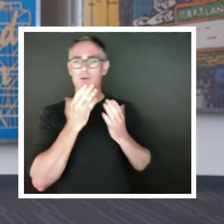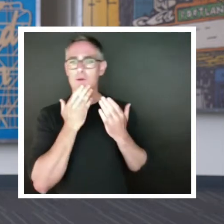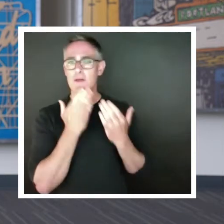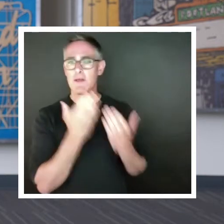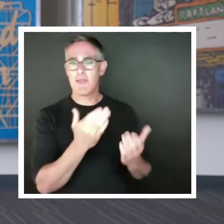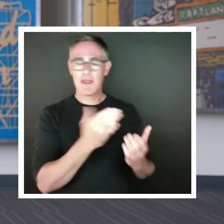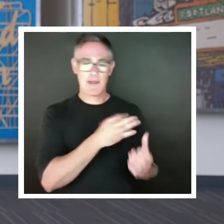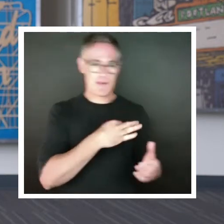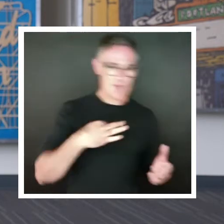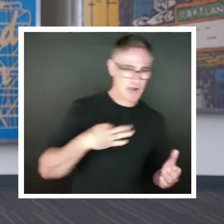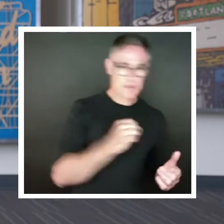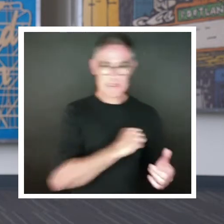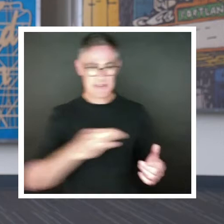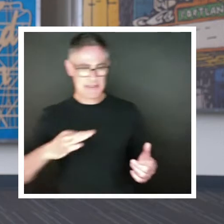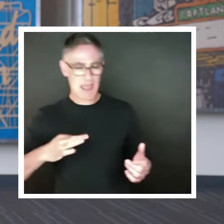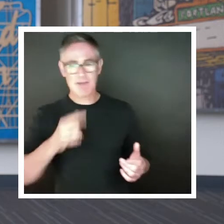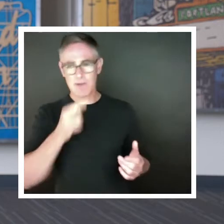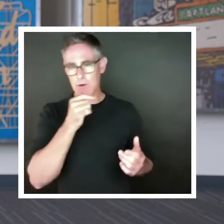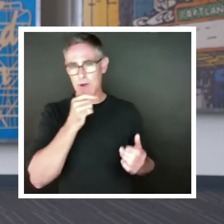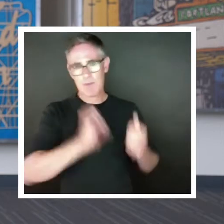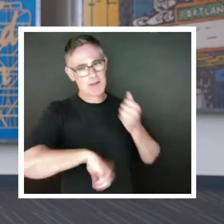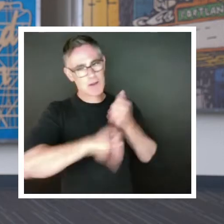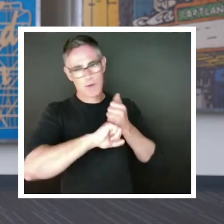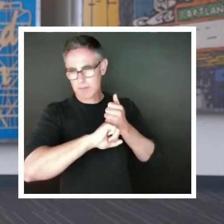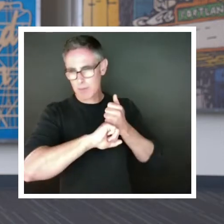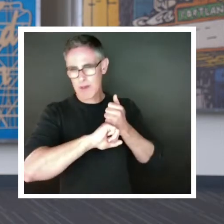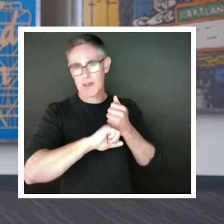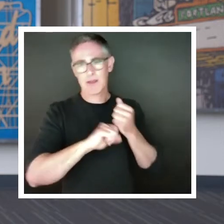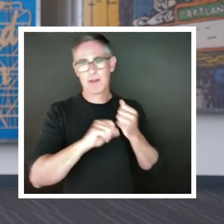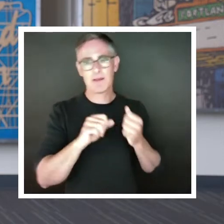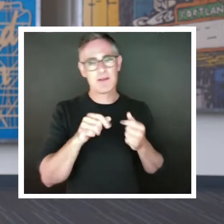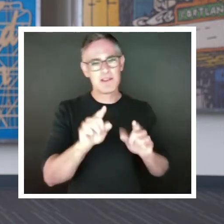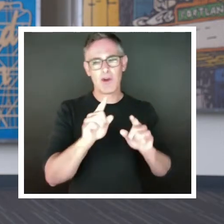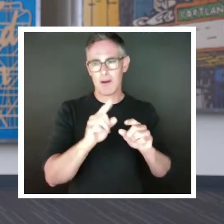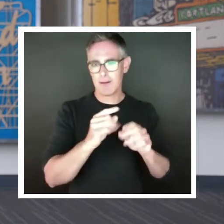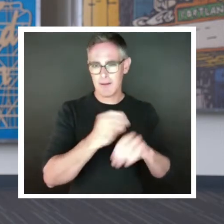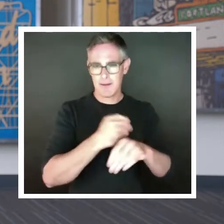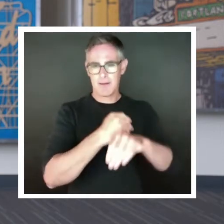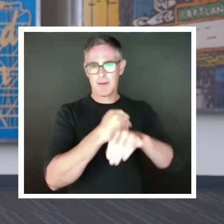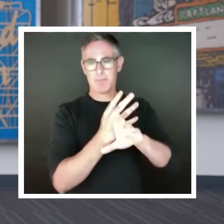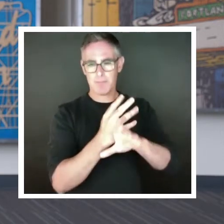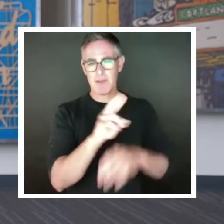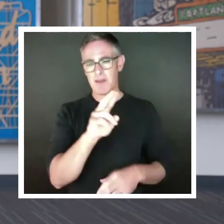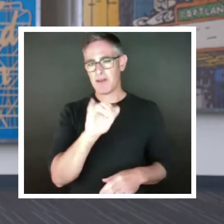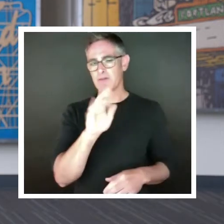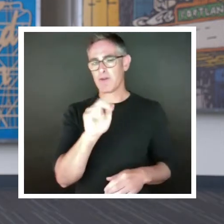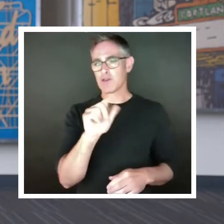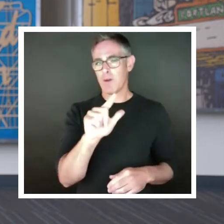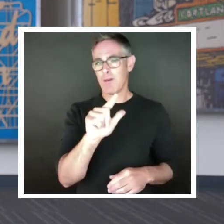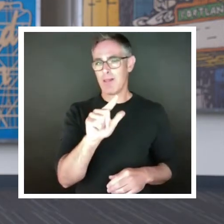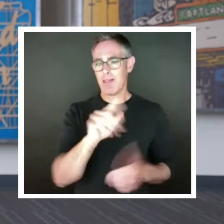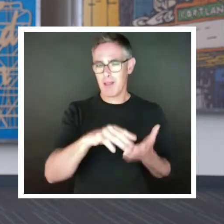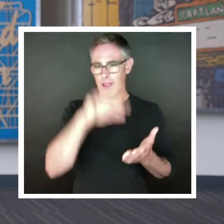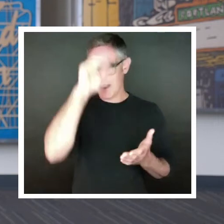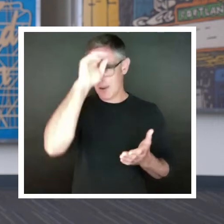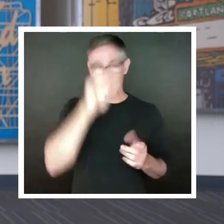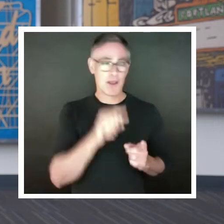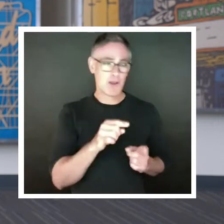who have been so supportive, especially during virtual learning. You have exemplified what it means to let knowledge surf.